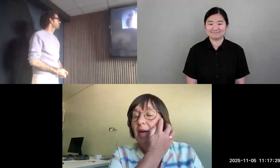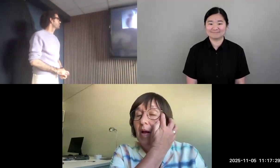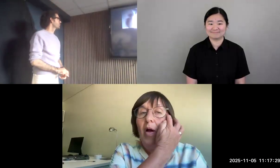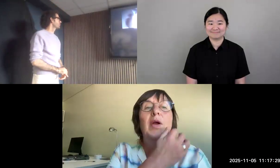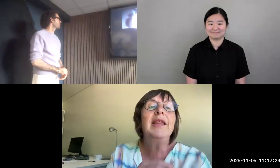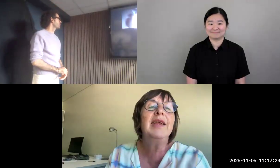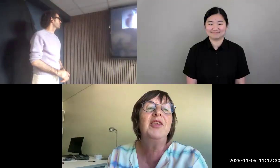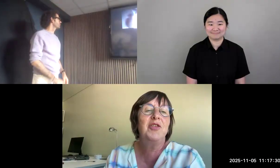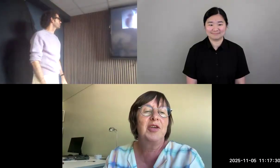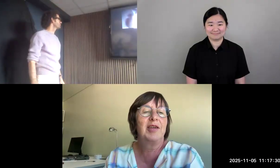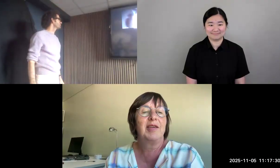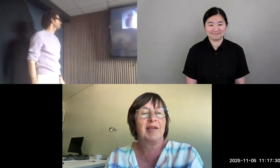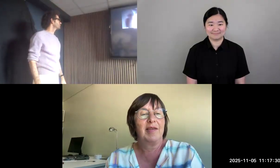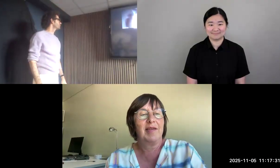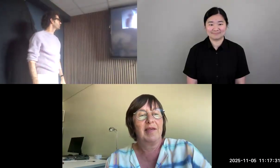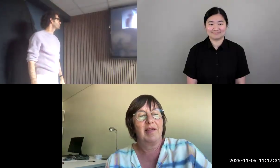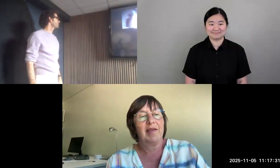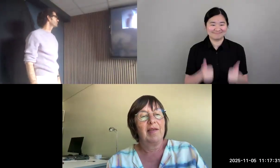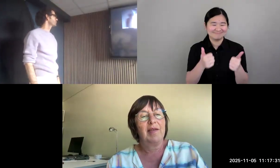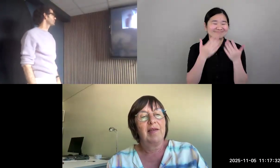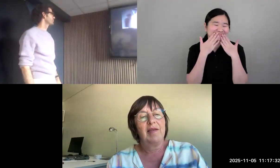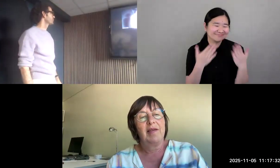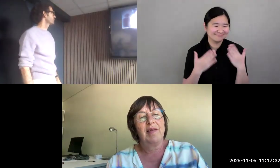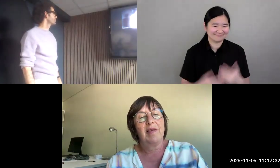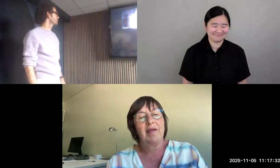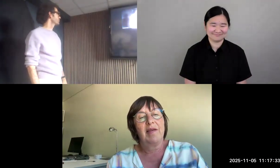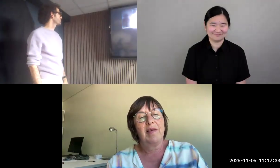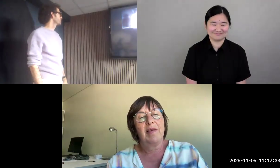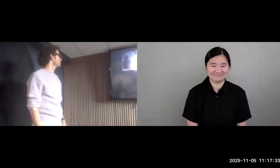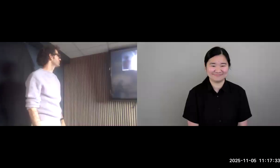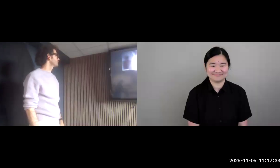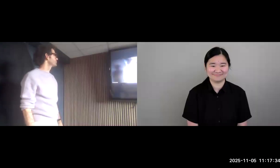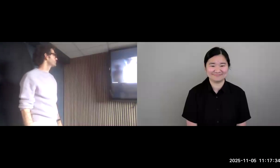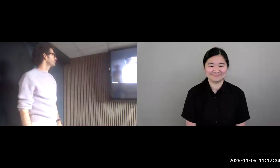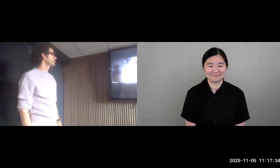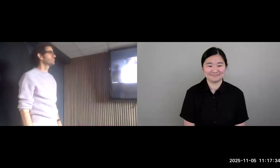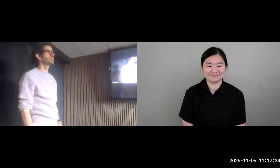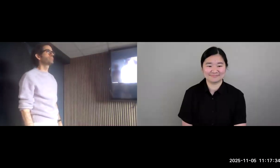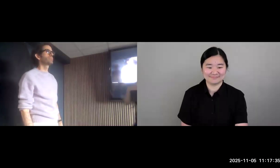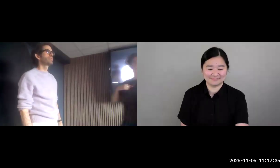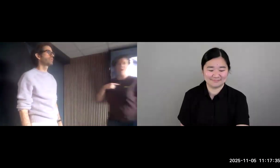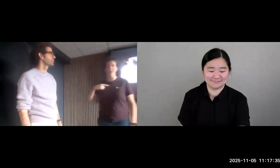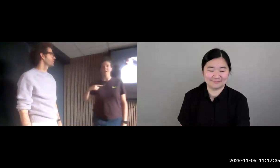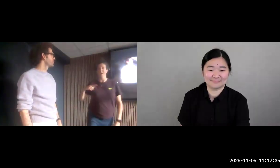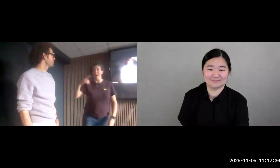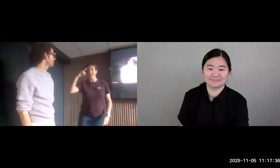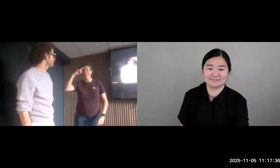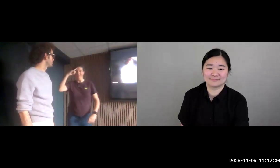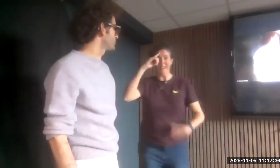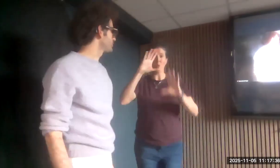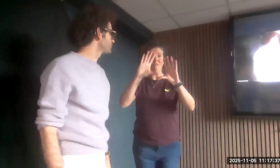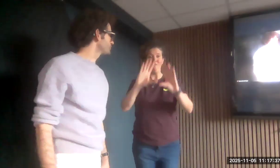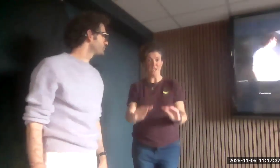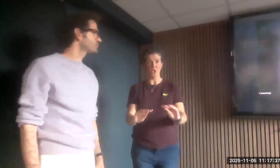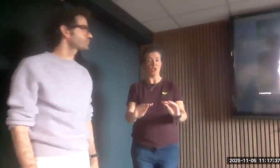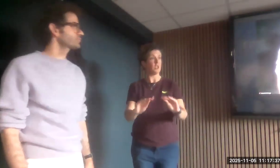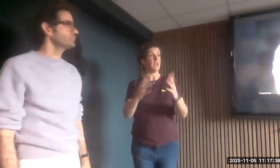Okay, thank you.